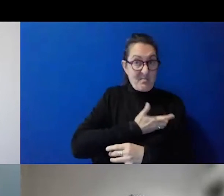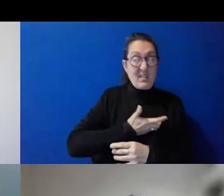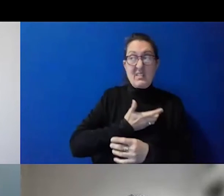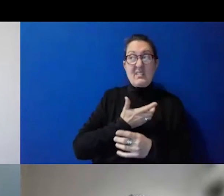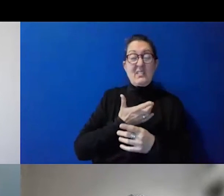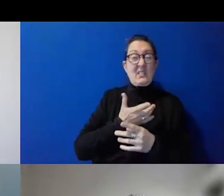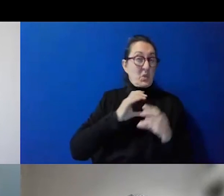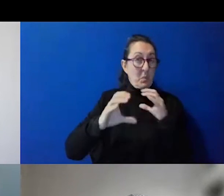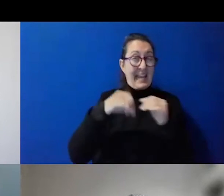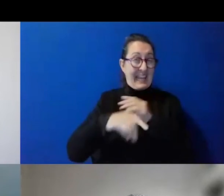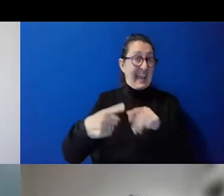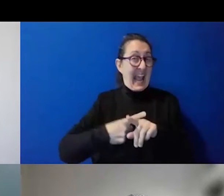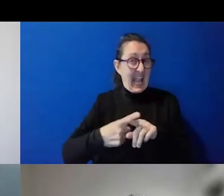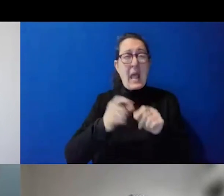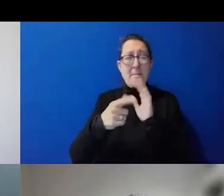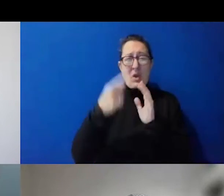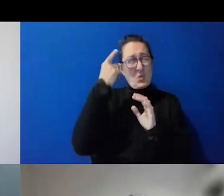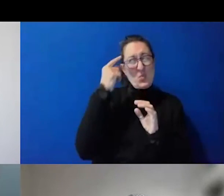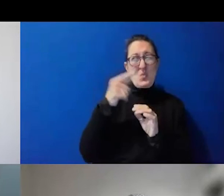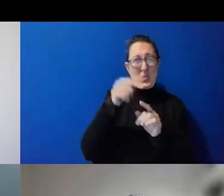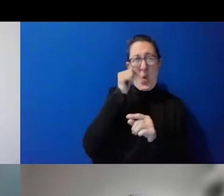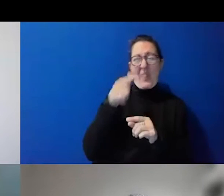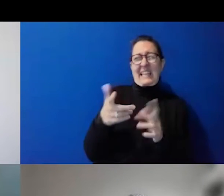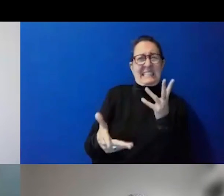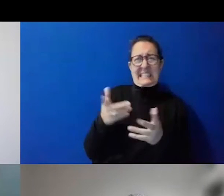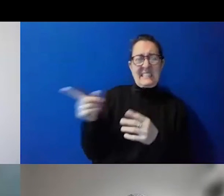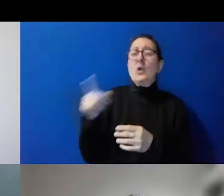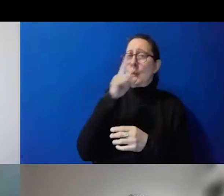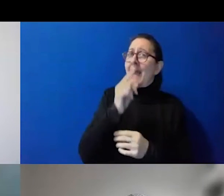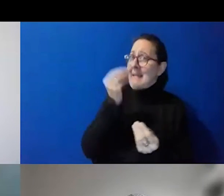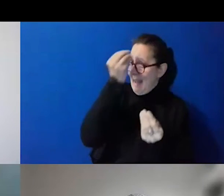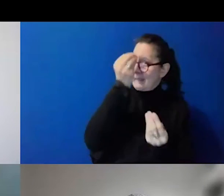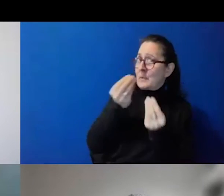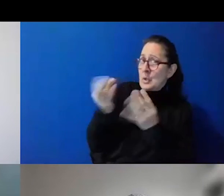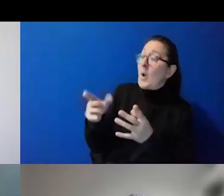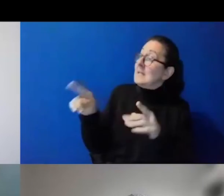advice um you can always tell them that when they call through if they're making an appointment to